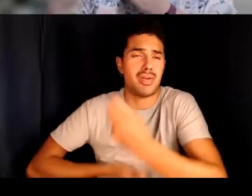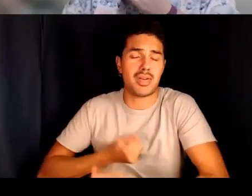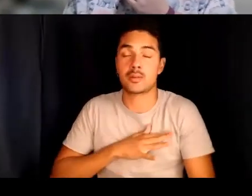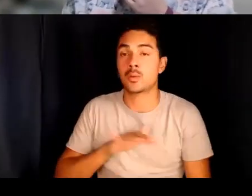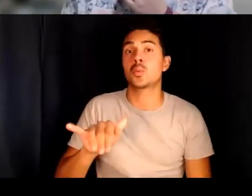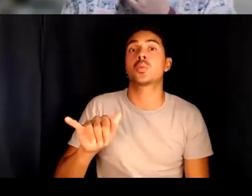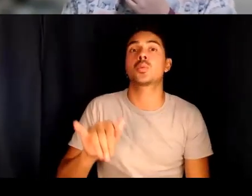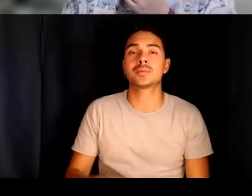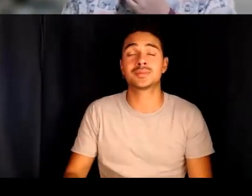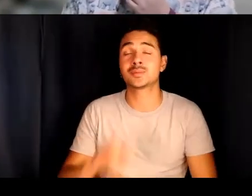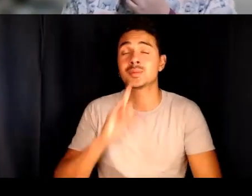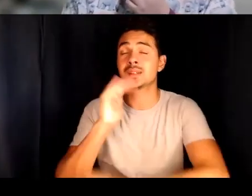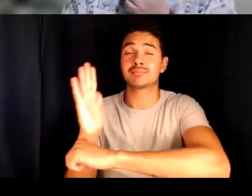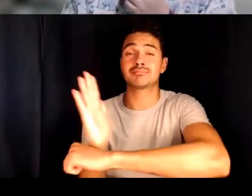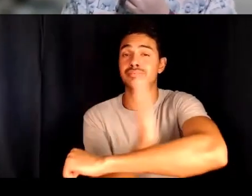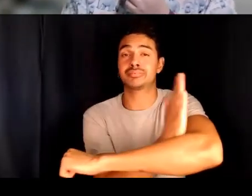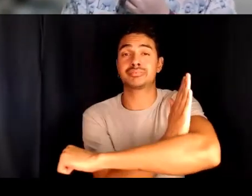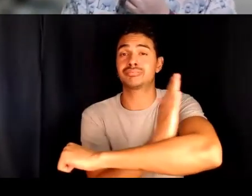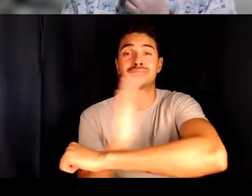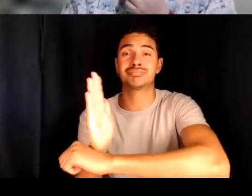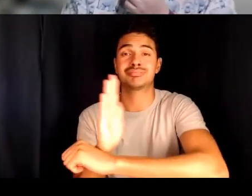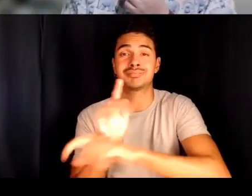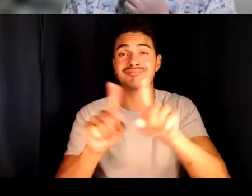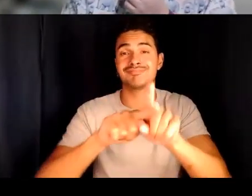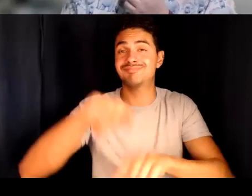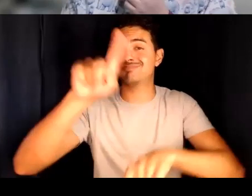are part of our human experience.